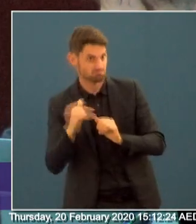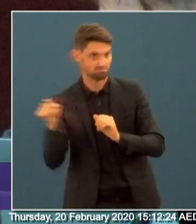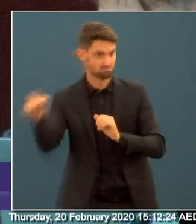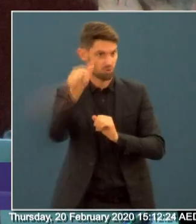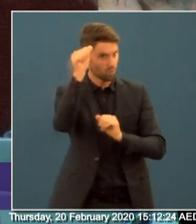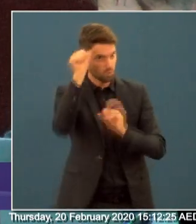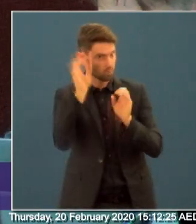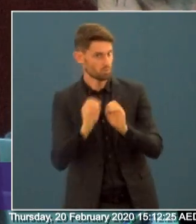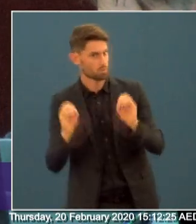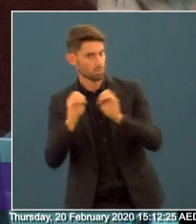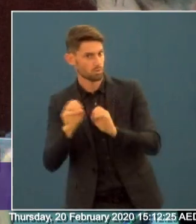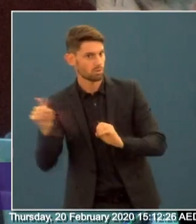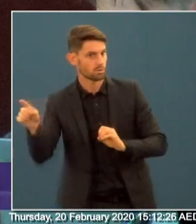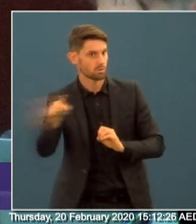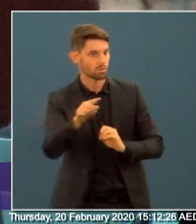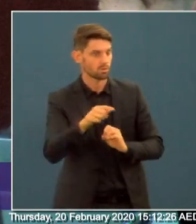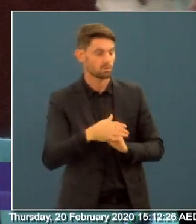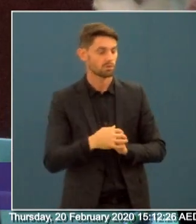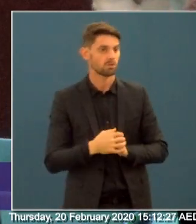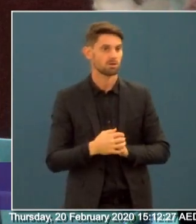Health professionals are a multifaceted group.